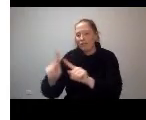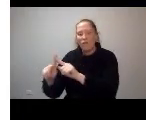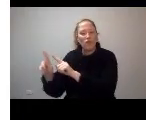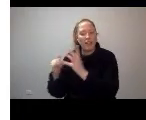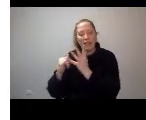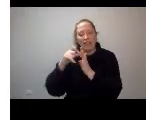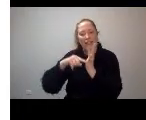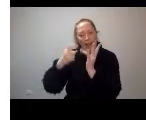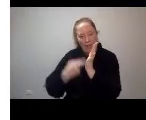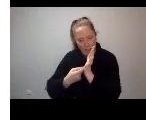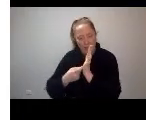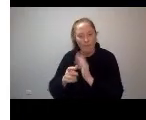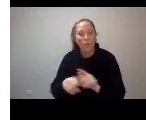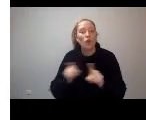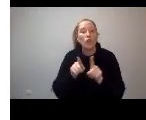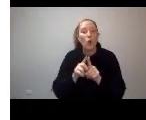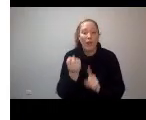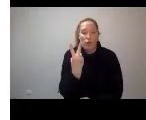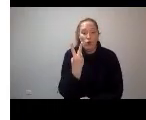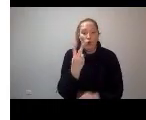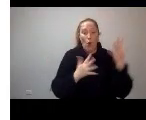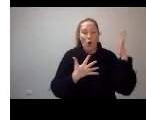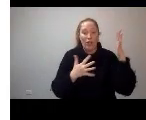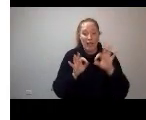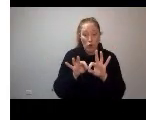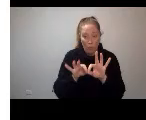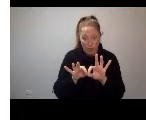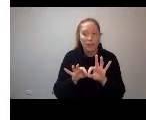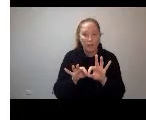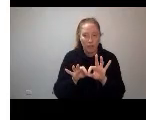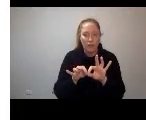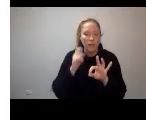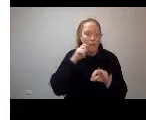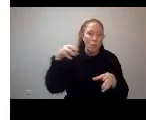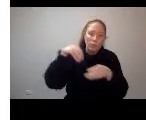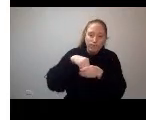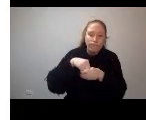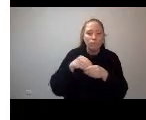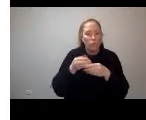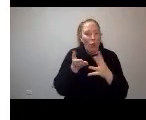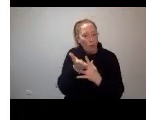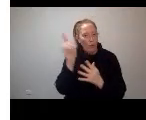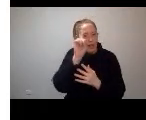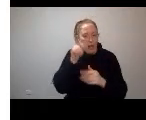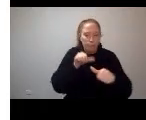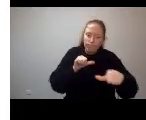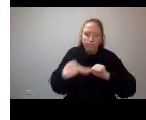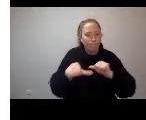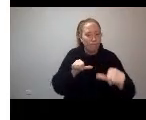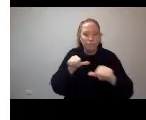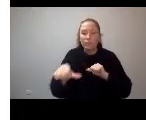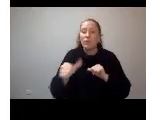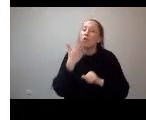We also have Gerry Shearim and Marni Wood, who will be our Auslan interpreters during the session. If there is anyone in the audience